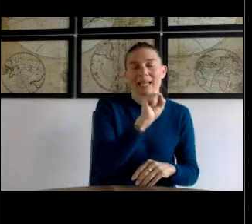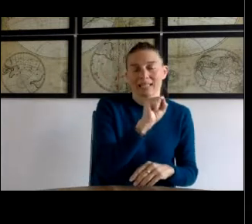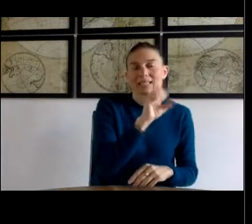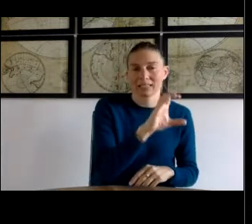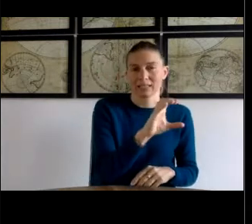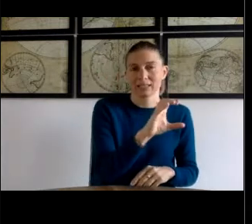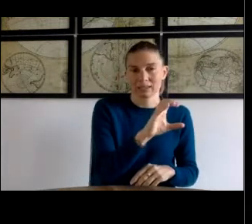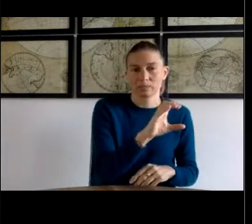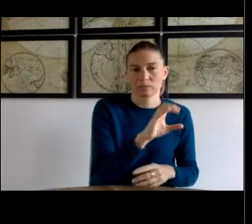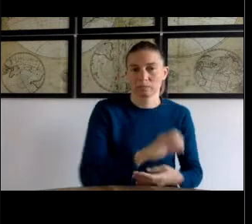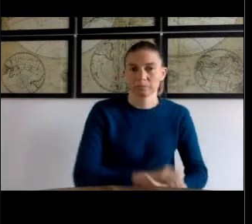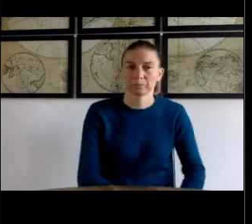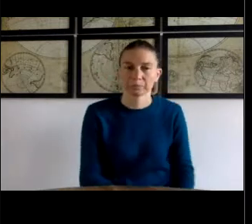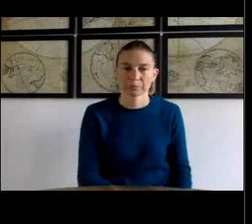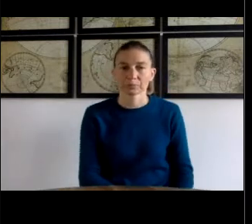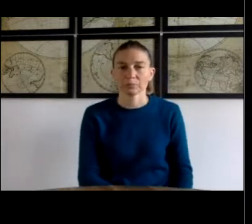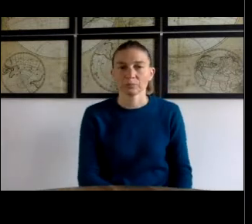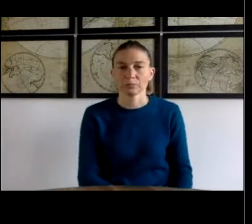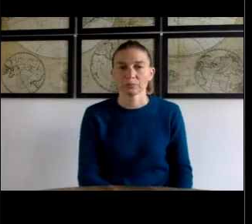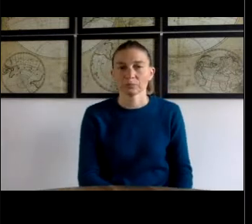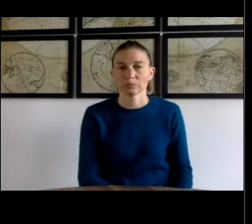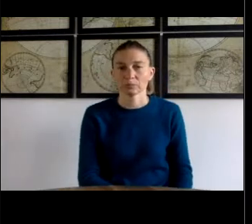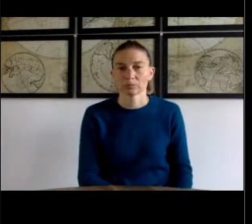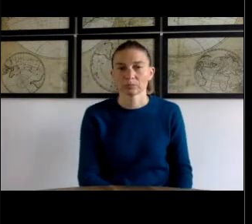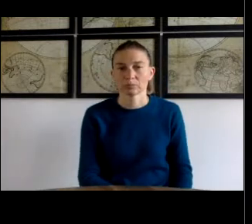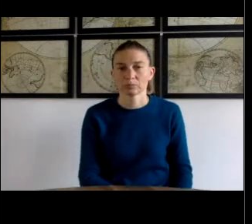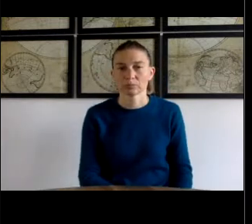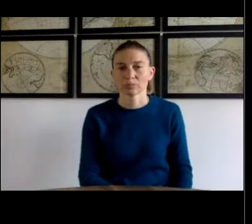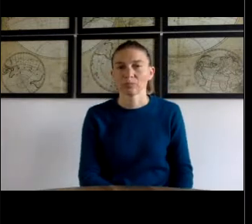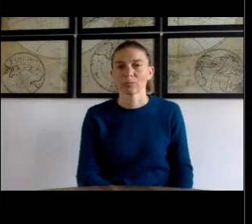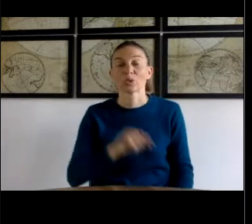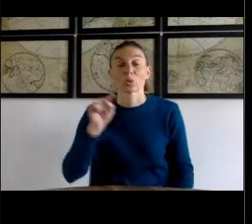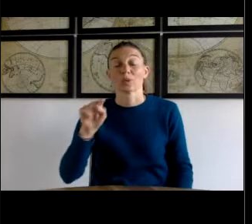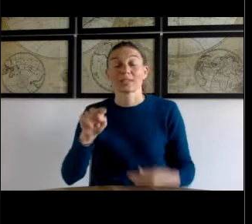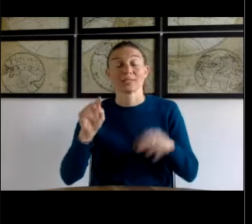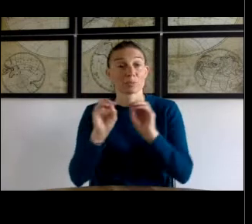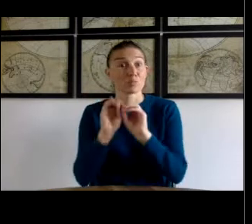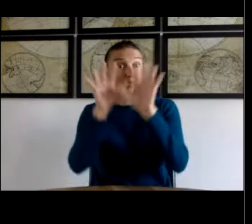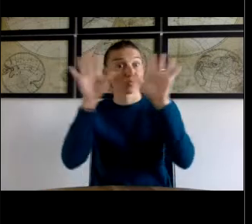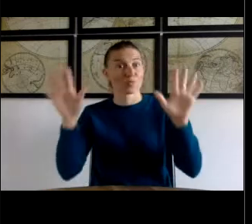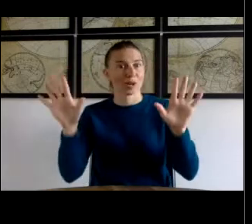So this is where the new bright star comes into the Solidarity Corps.